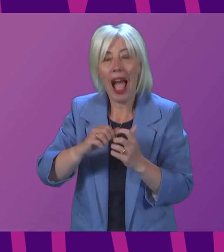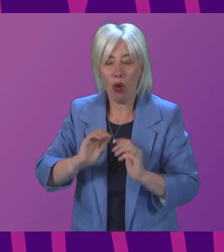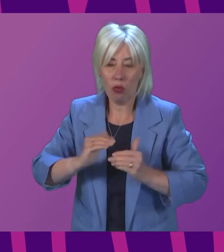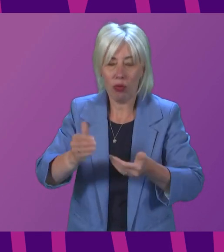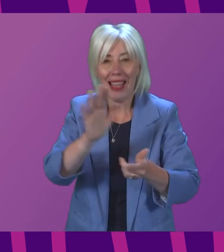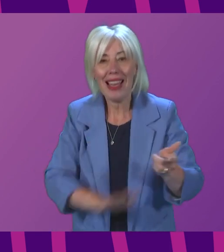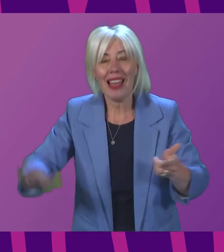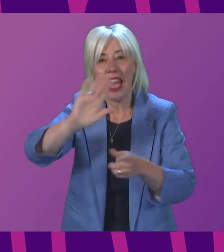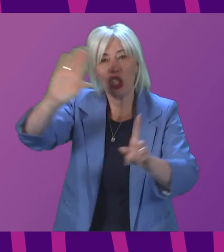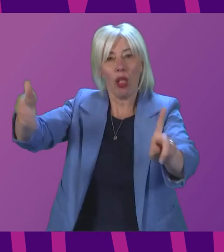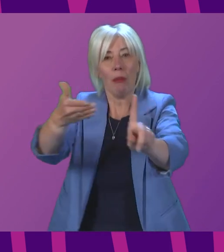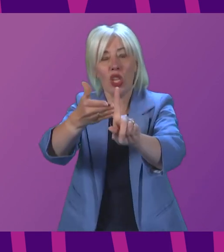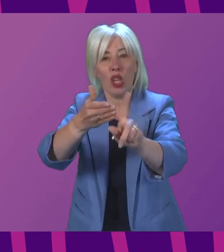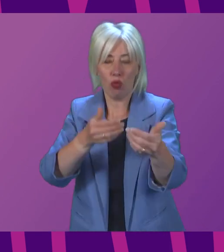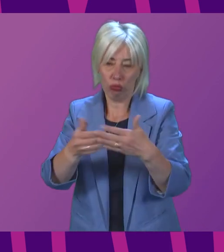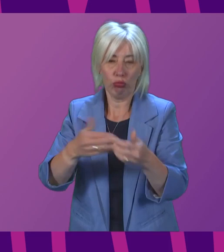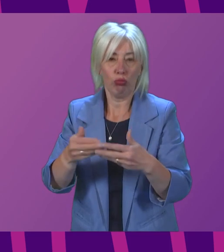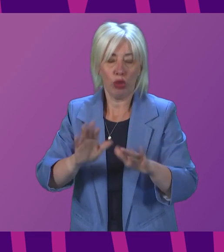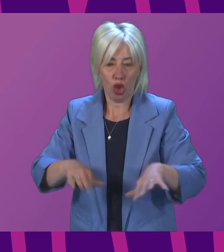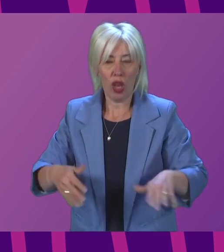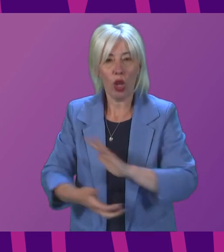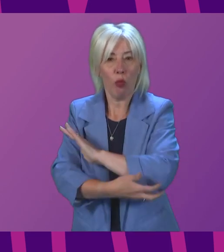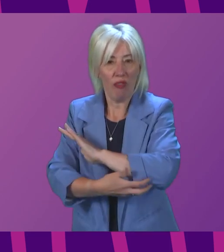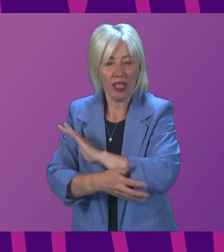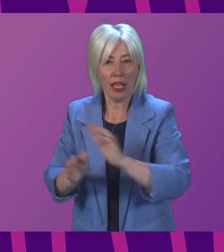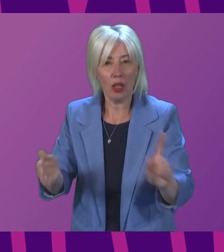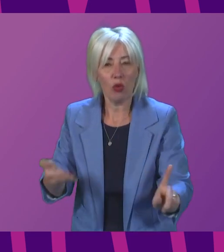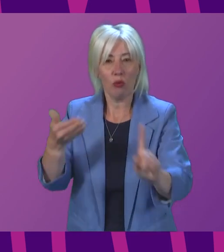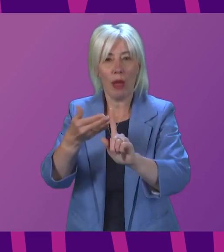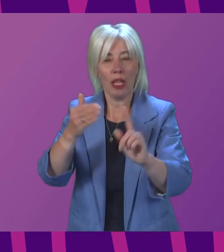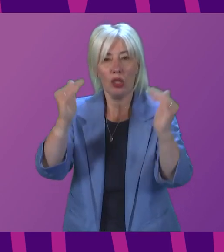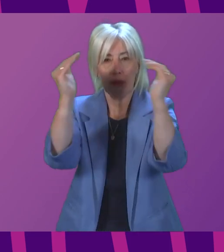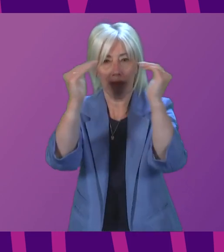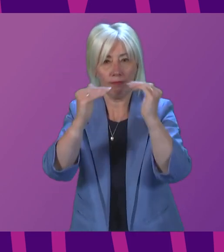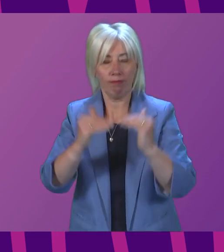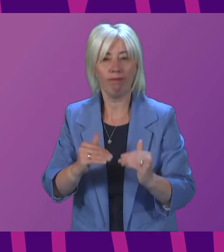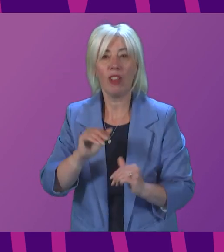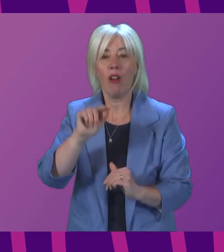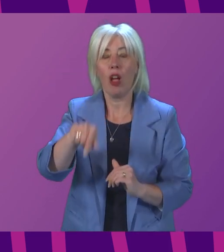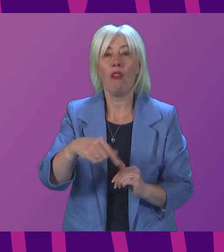to tackle child poverty and meet the targets in the Child Poverty Act 2017.